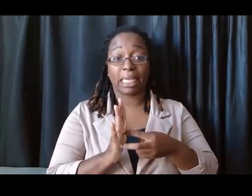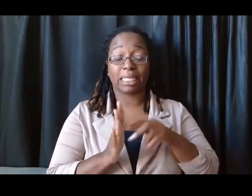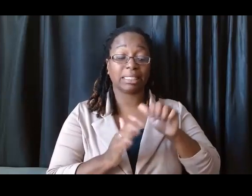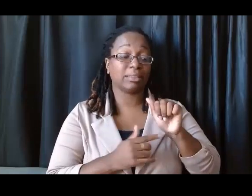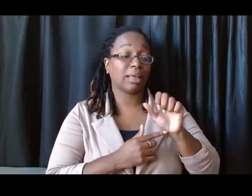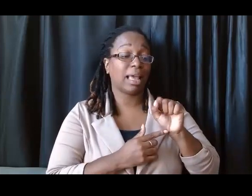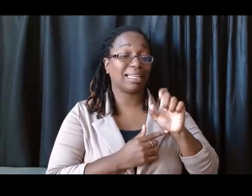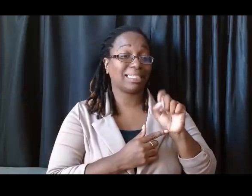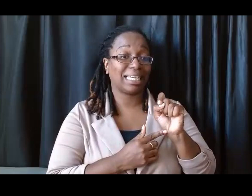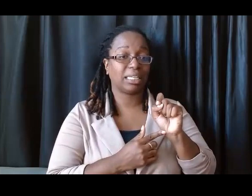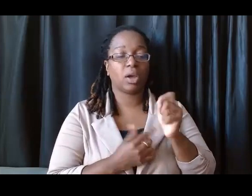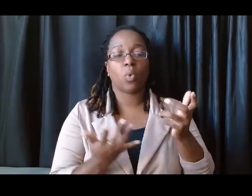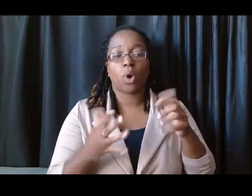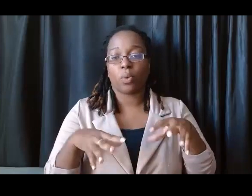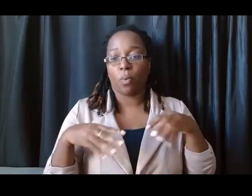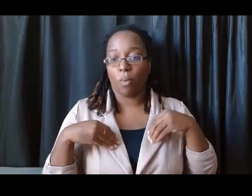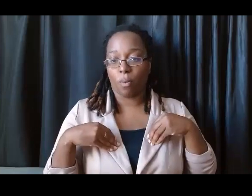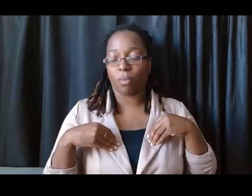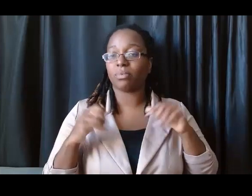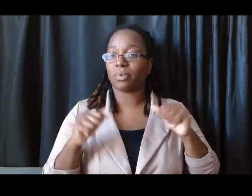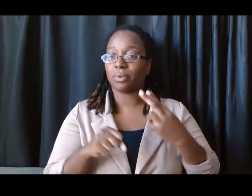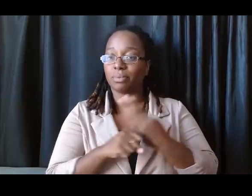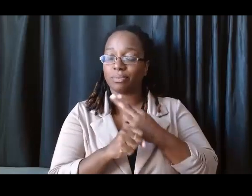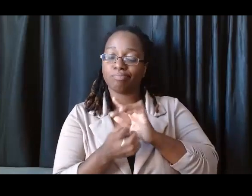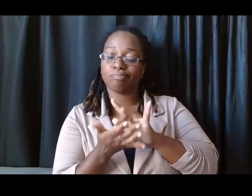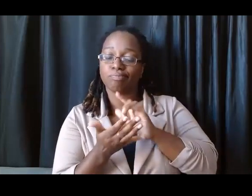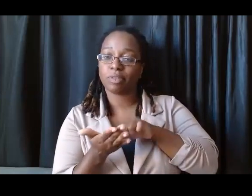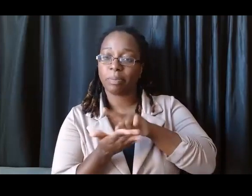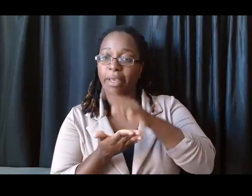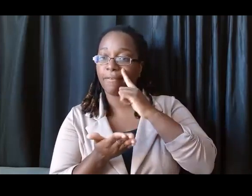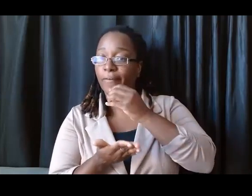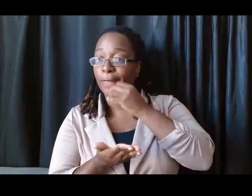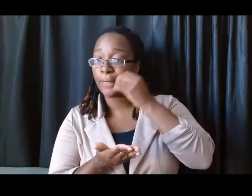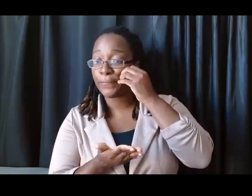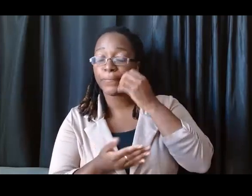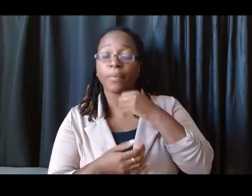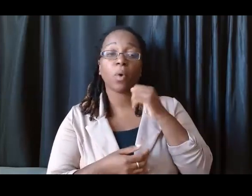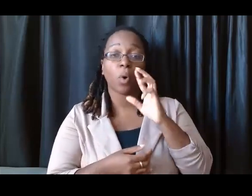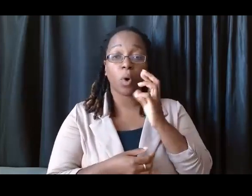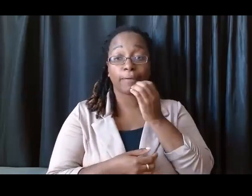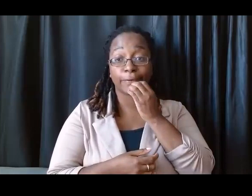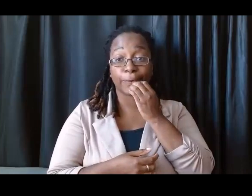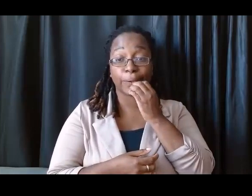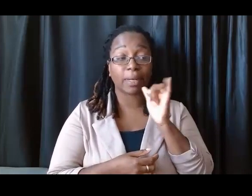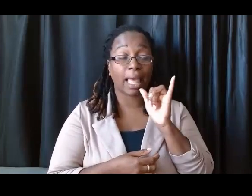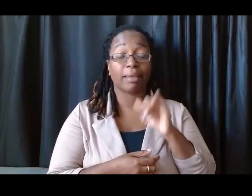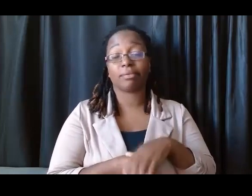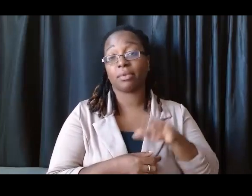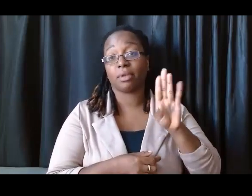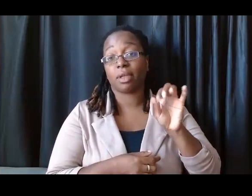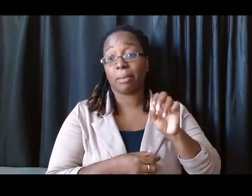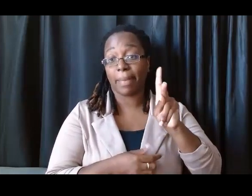to pay for food and shelter. So common examples of resource are bank accounts or retirement accounts.